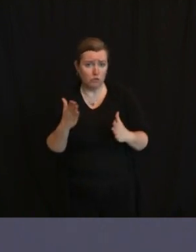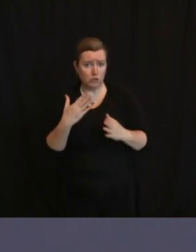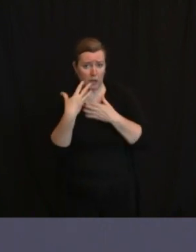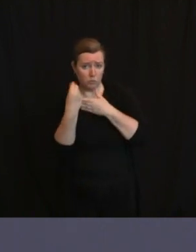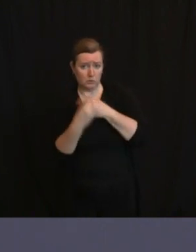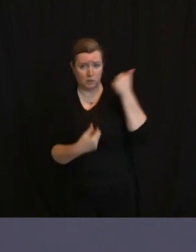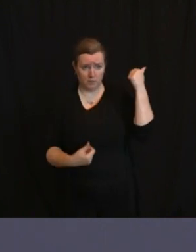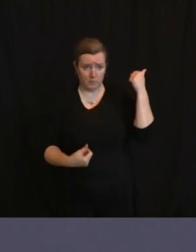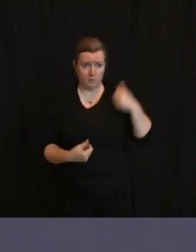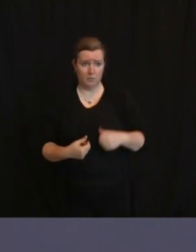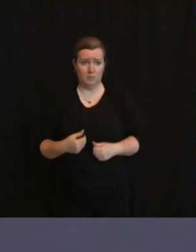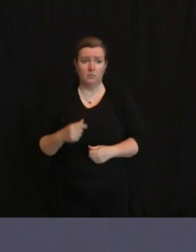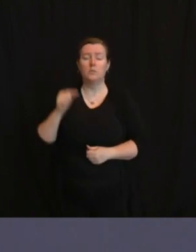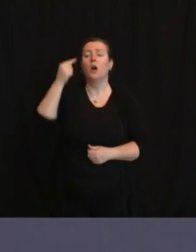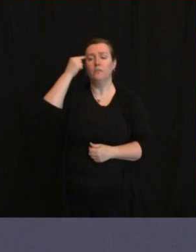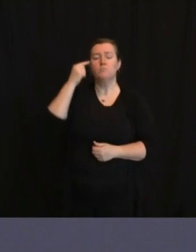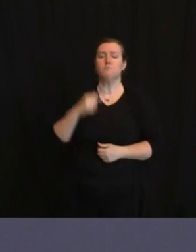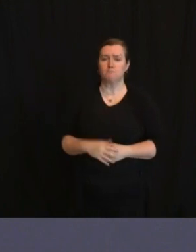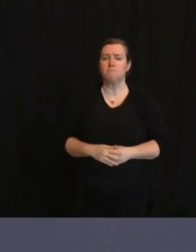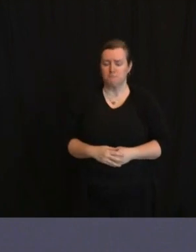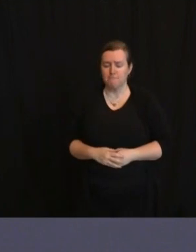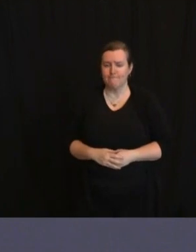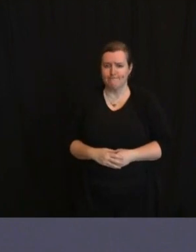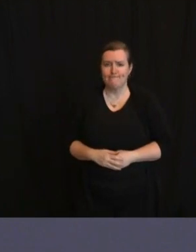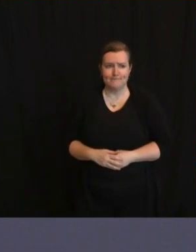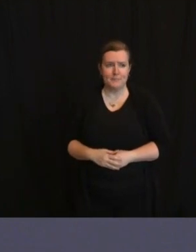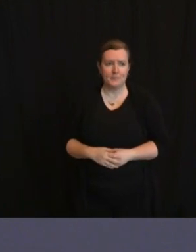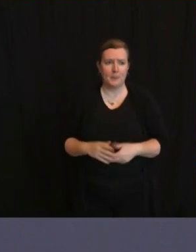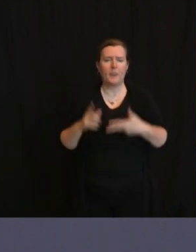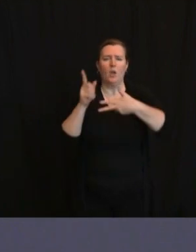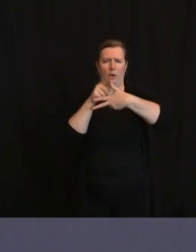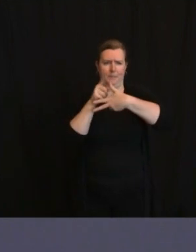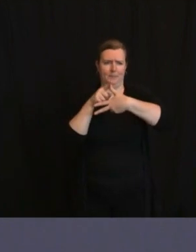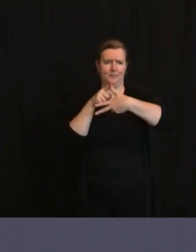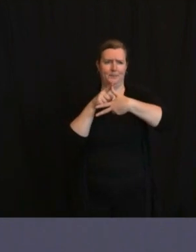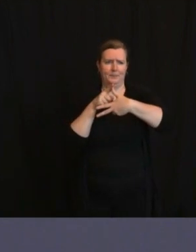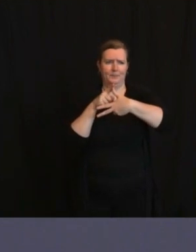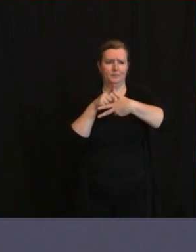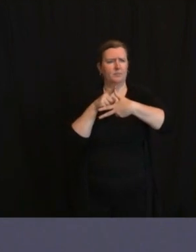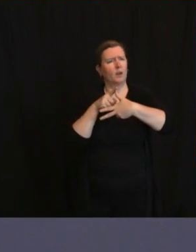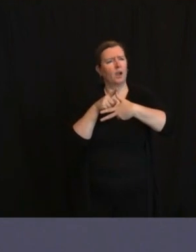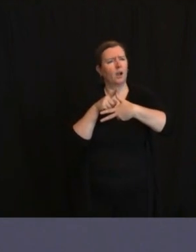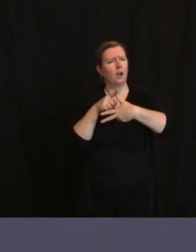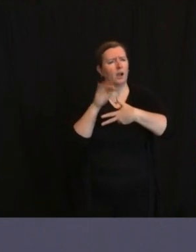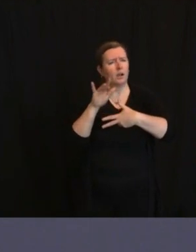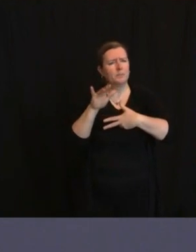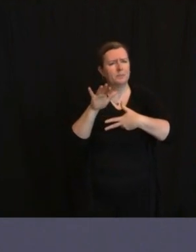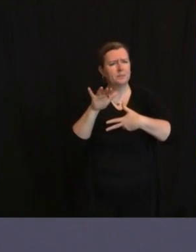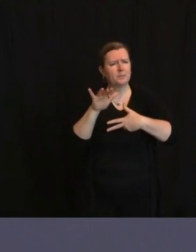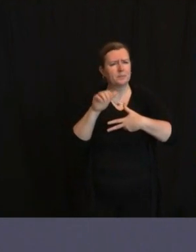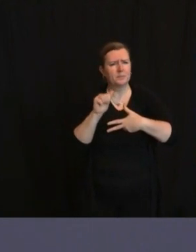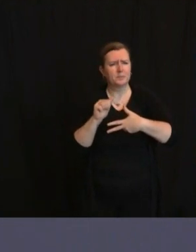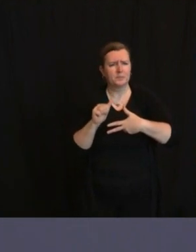IMPINGED UPON. ANYTHING YOU WANT TO SAY TO THE PROTESTERS? LET ME JUST START WITH YOUR